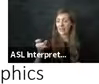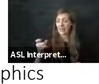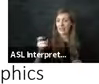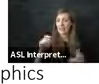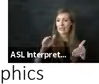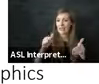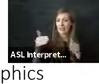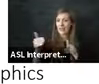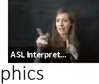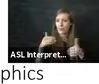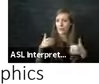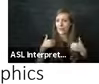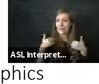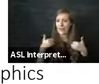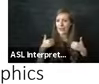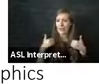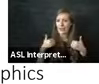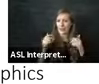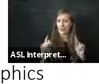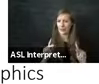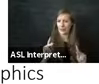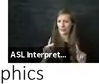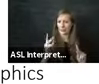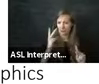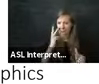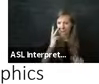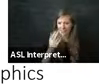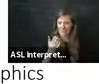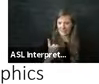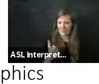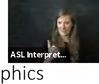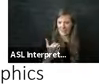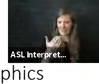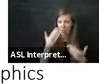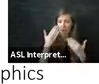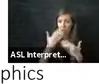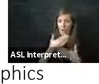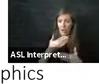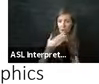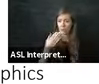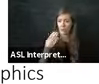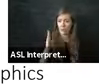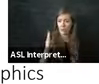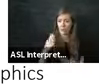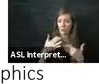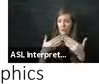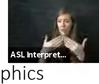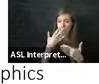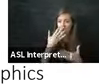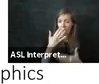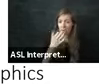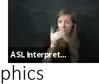They were occurring in younger age groups. And you can see here with the dark Gray bar.